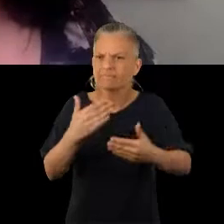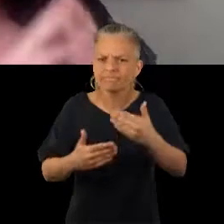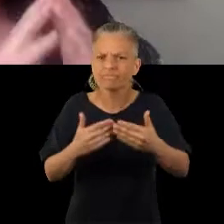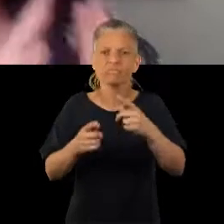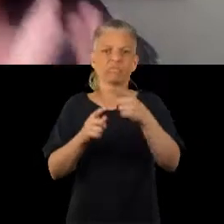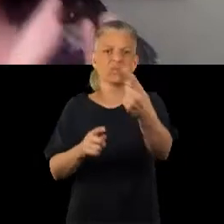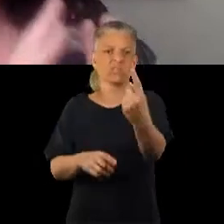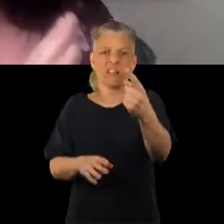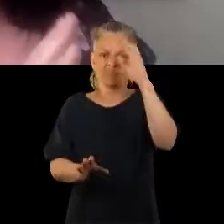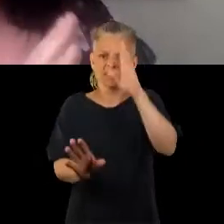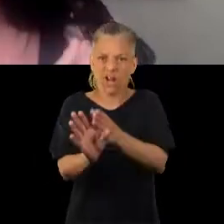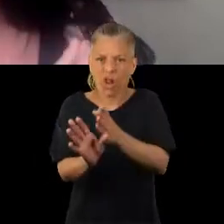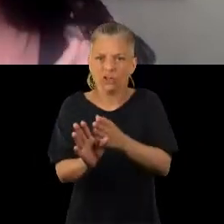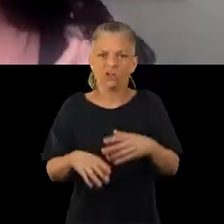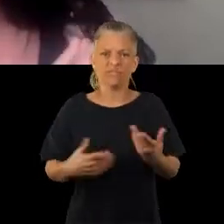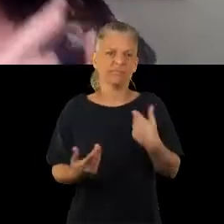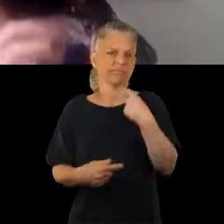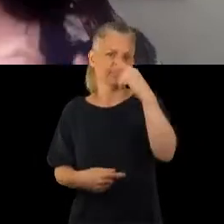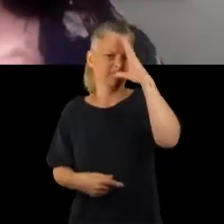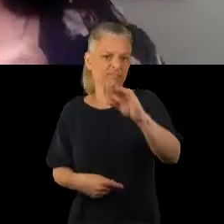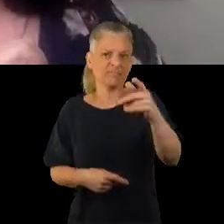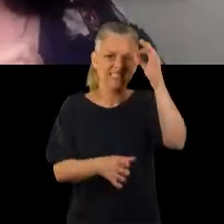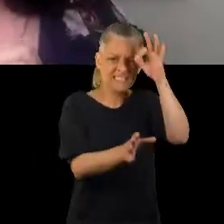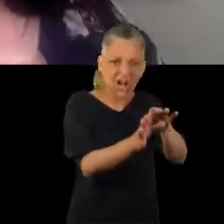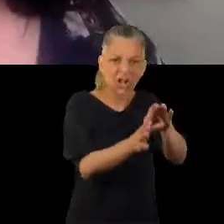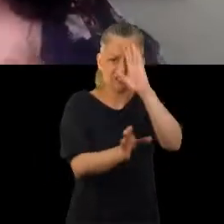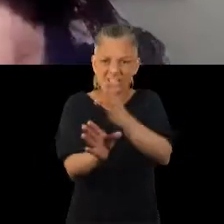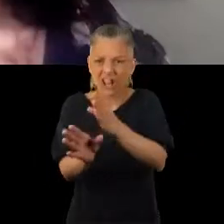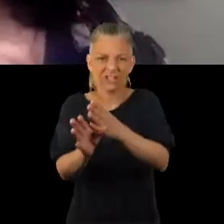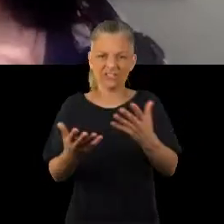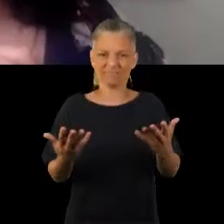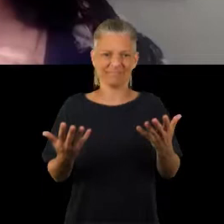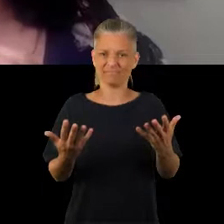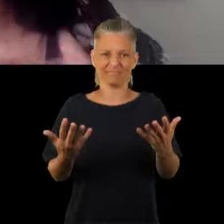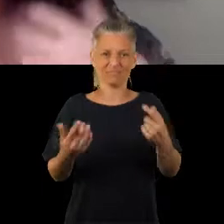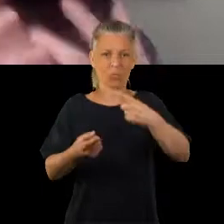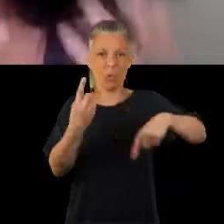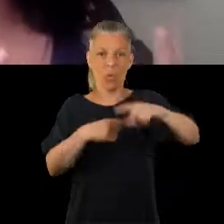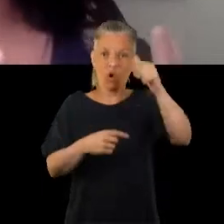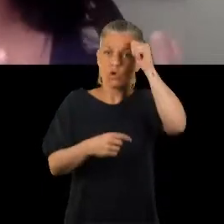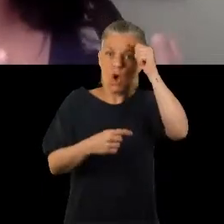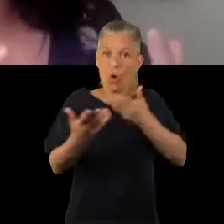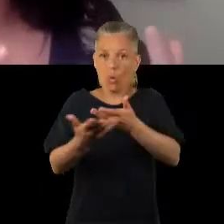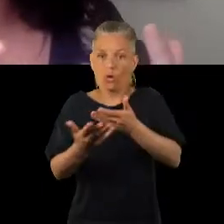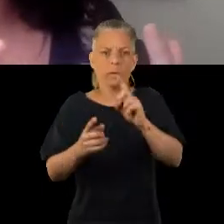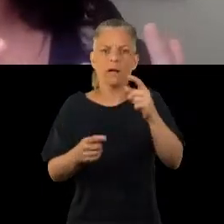because there just isn’t that kind of… like a lot of them assumed that they knew what it meant.